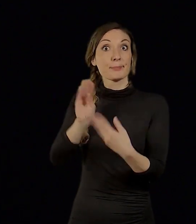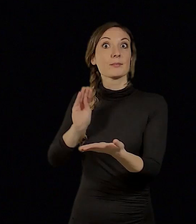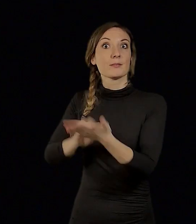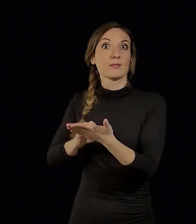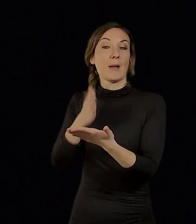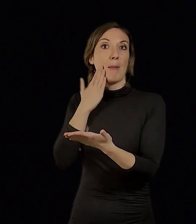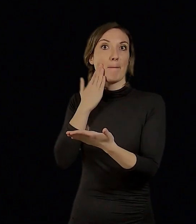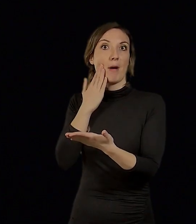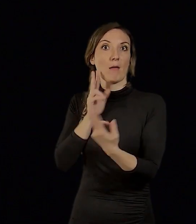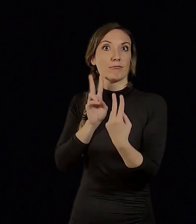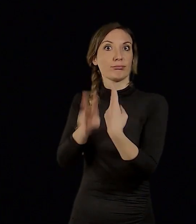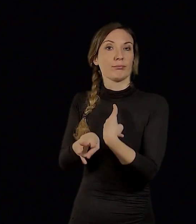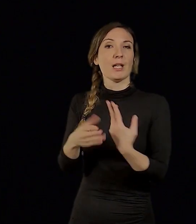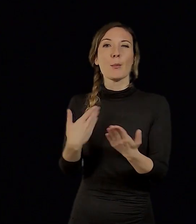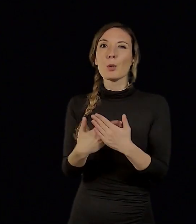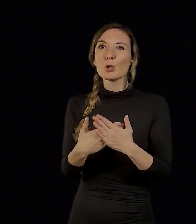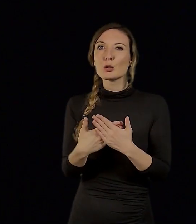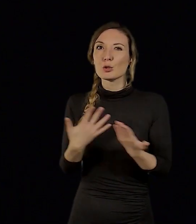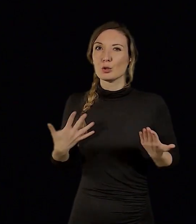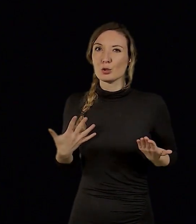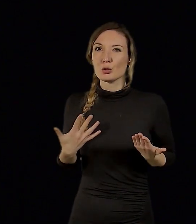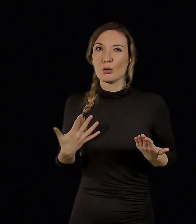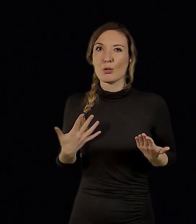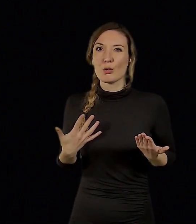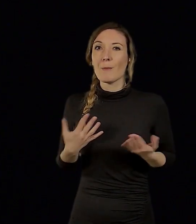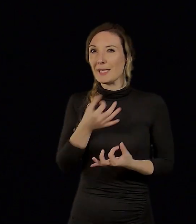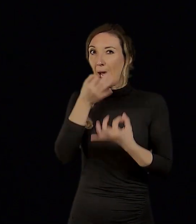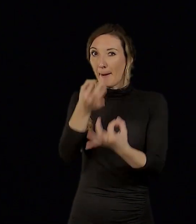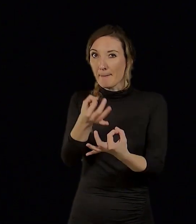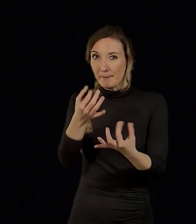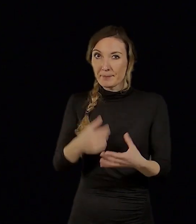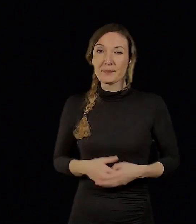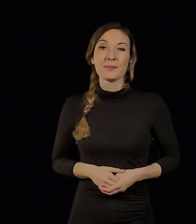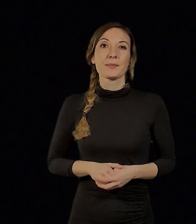why wasn't the transport service implemented first,